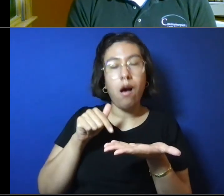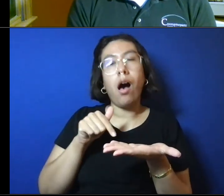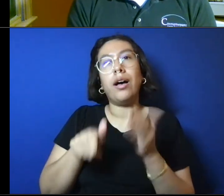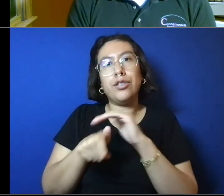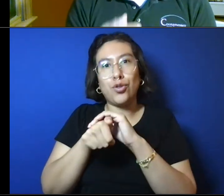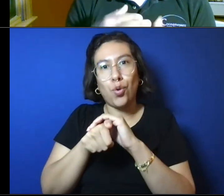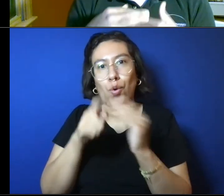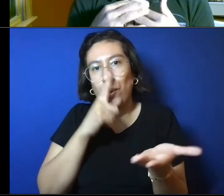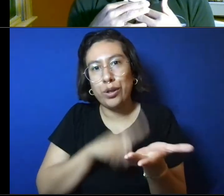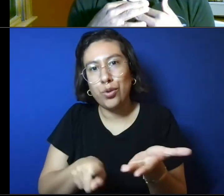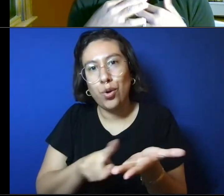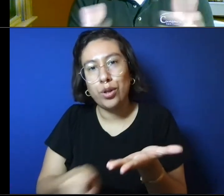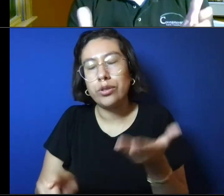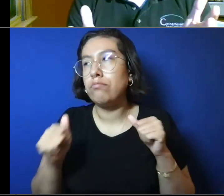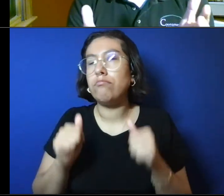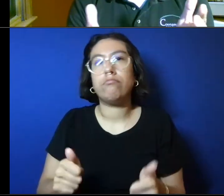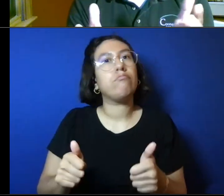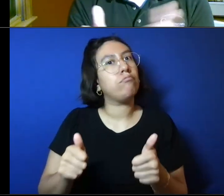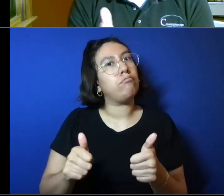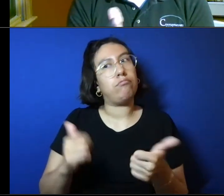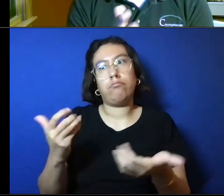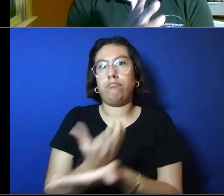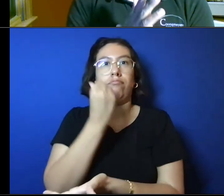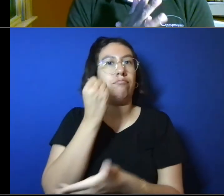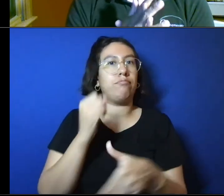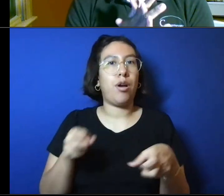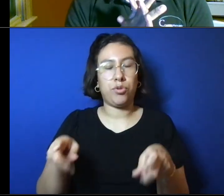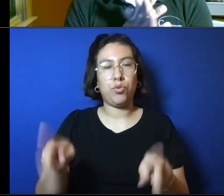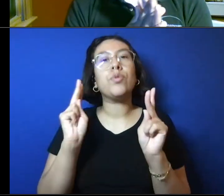And so I jumped at that opportunity and NOAA,